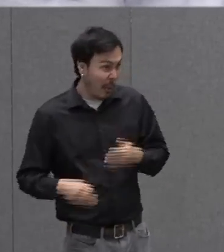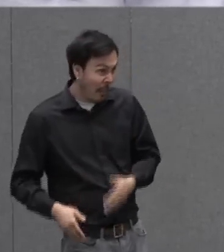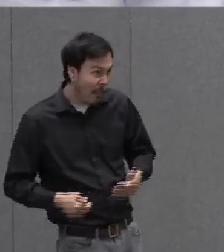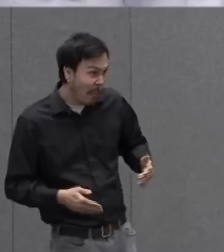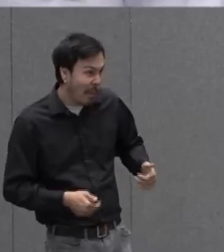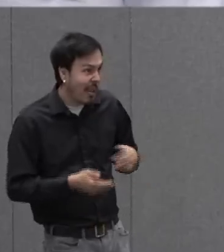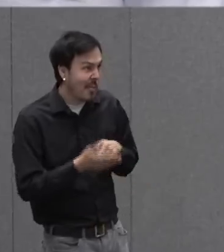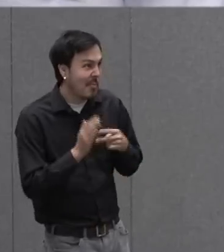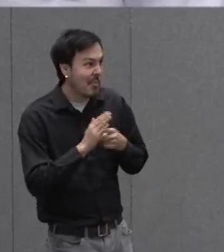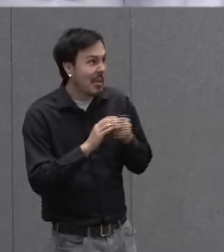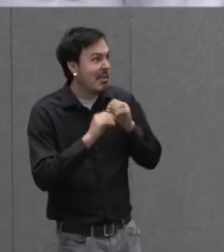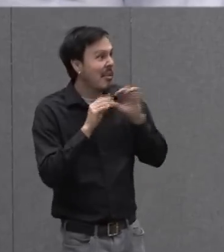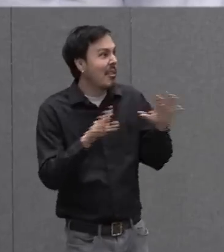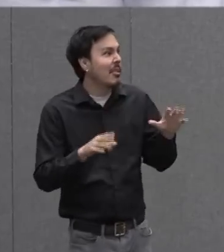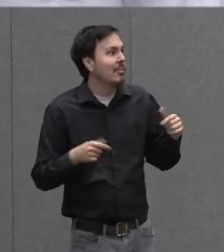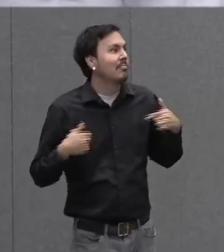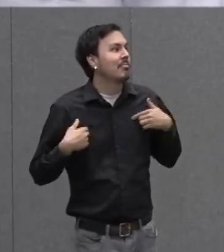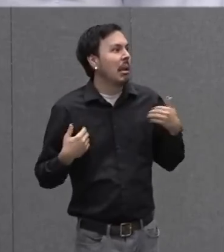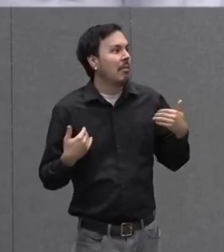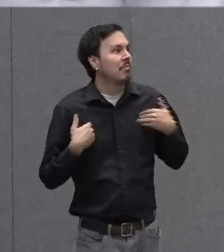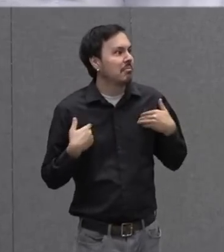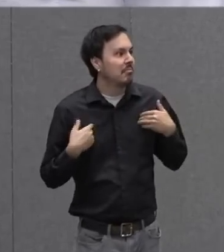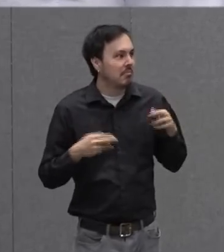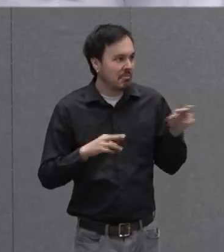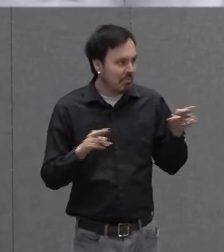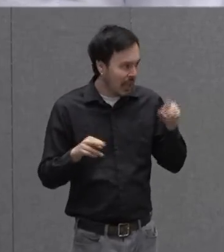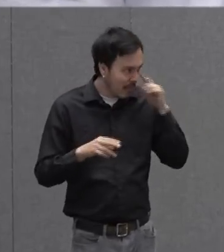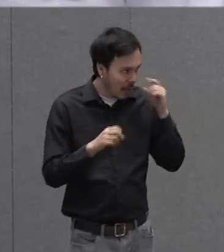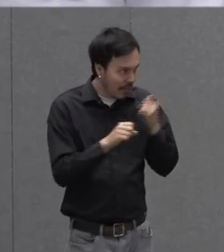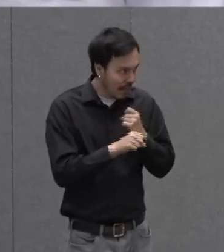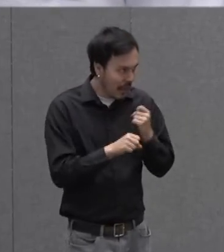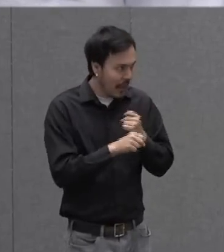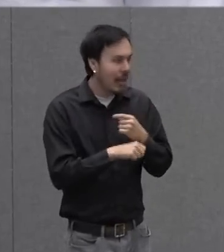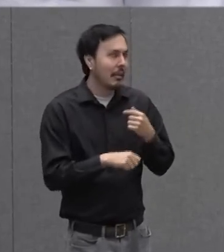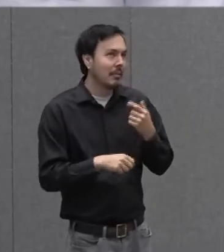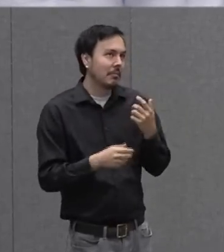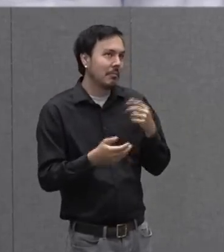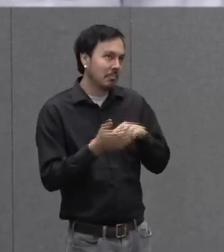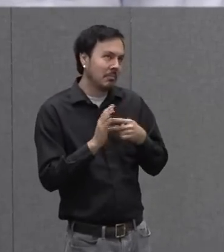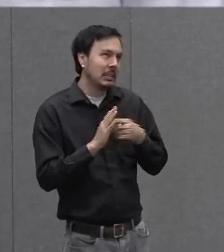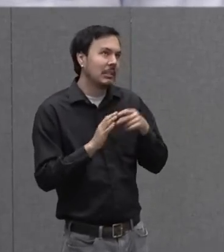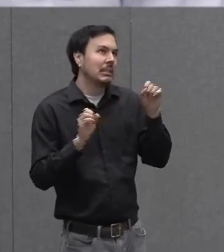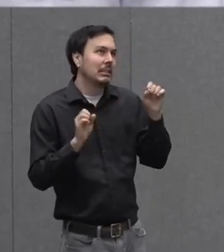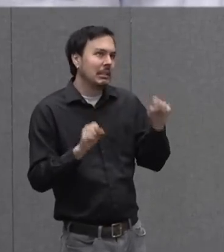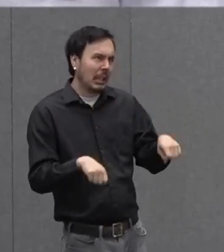I'm willing to fight you, then yes. Yes, I'm wearing my battle pants, weird Scissor.